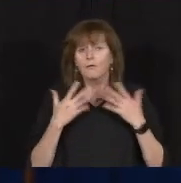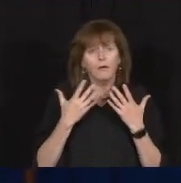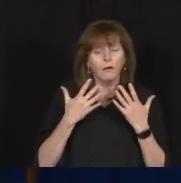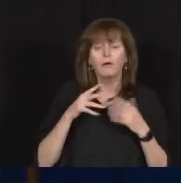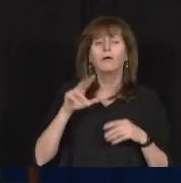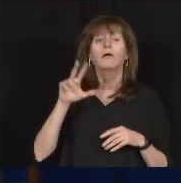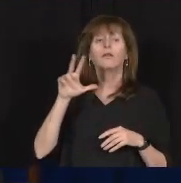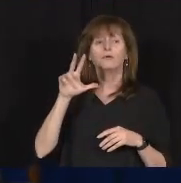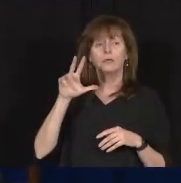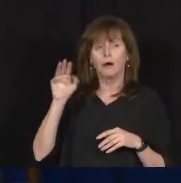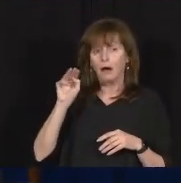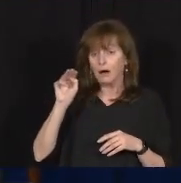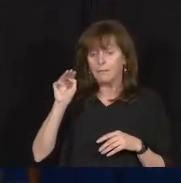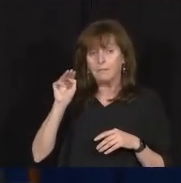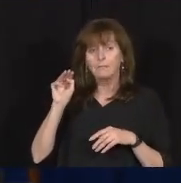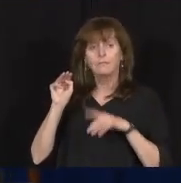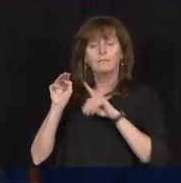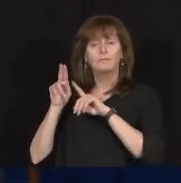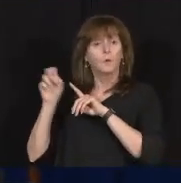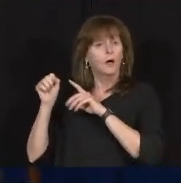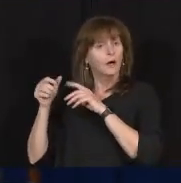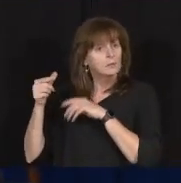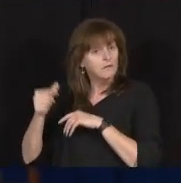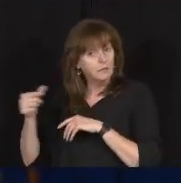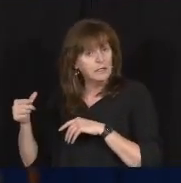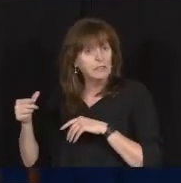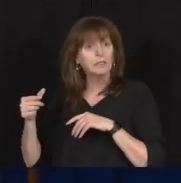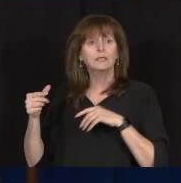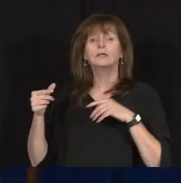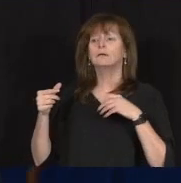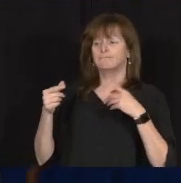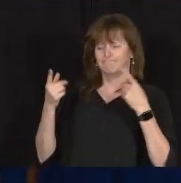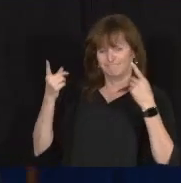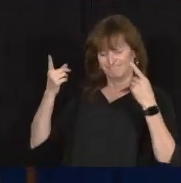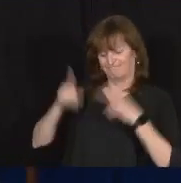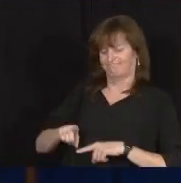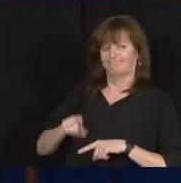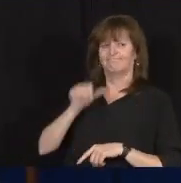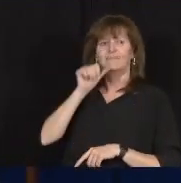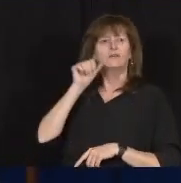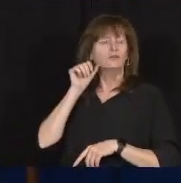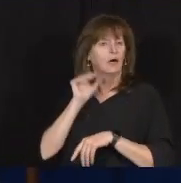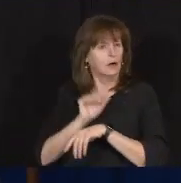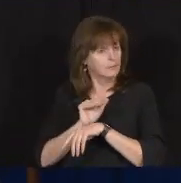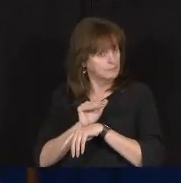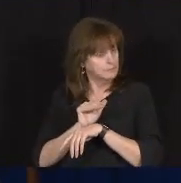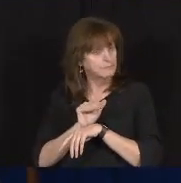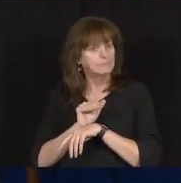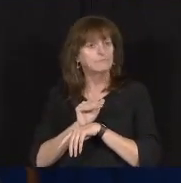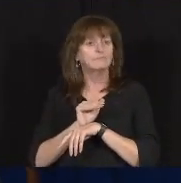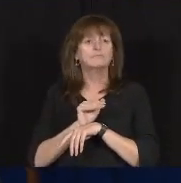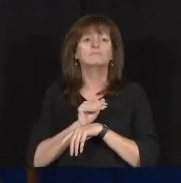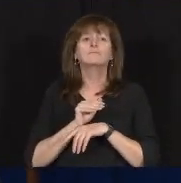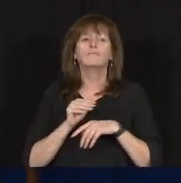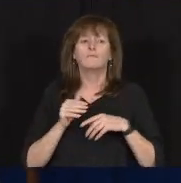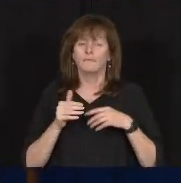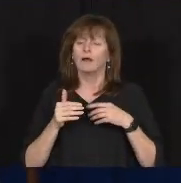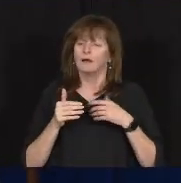night. T here is still a lot of work to be done to secure enough PPE for the province of